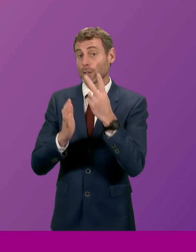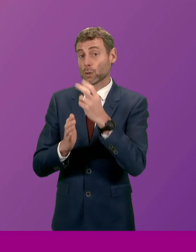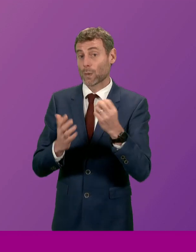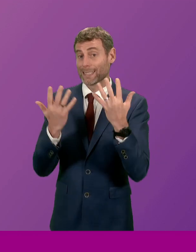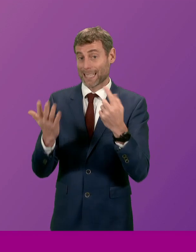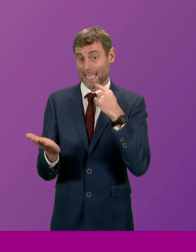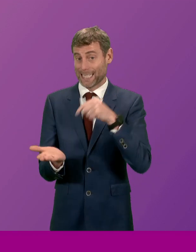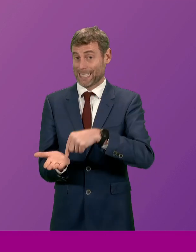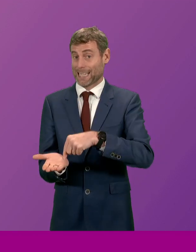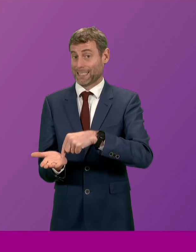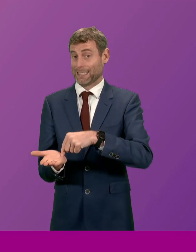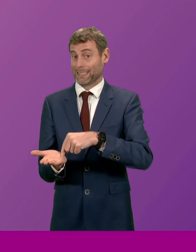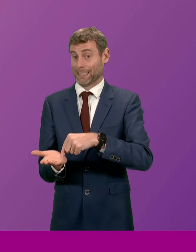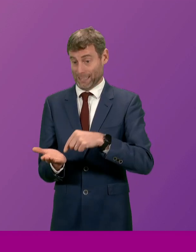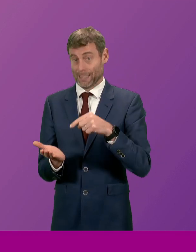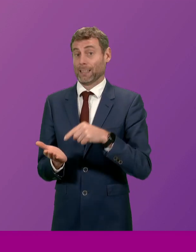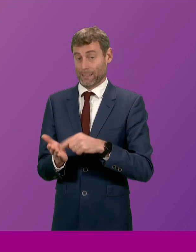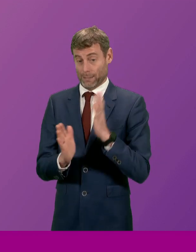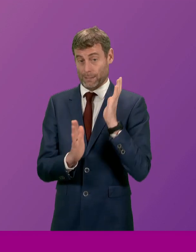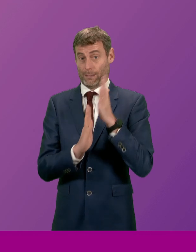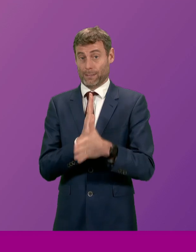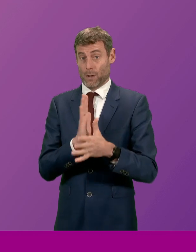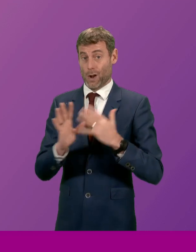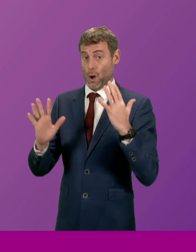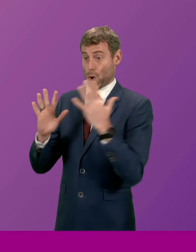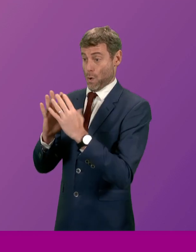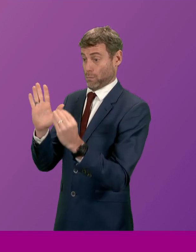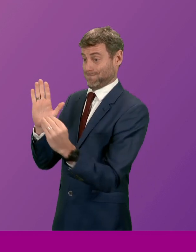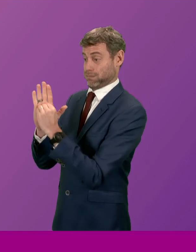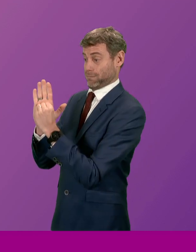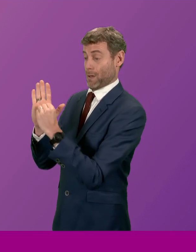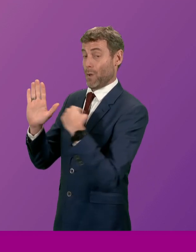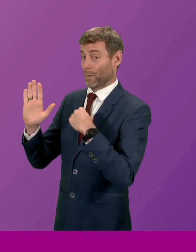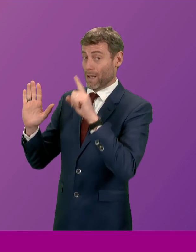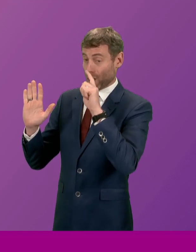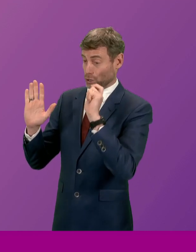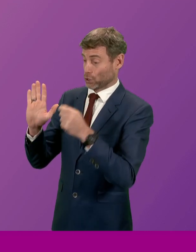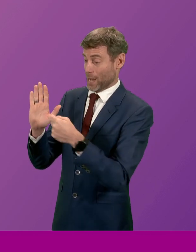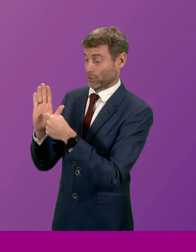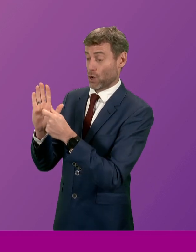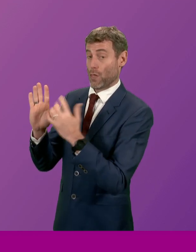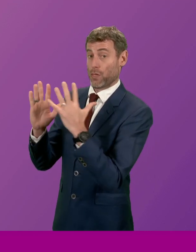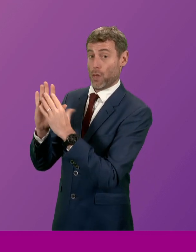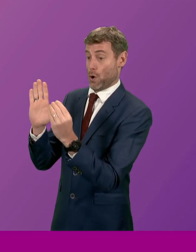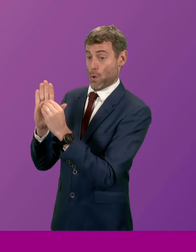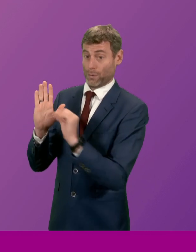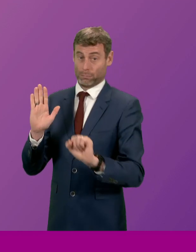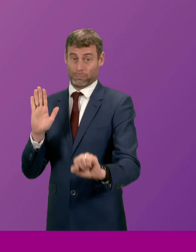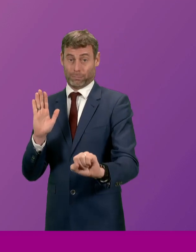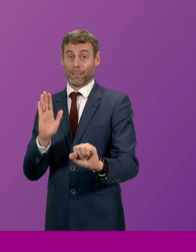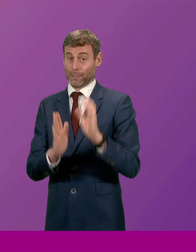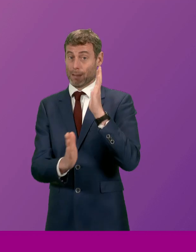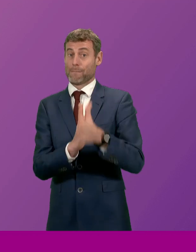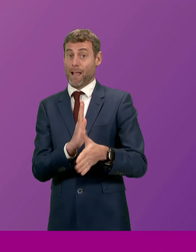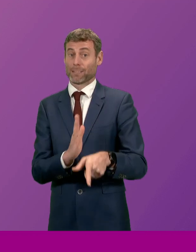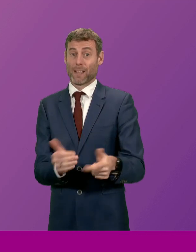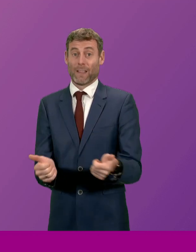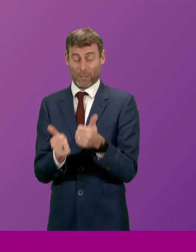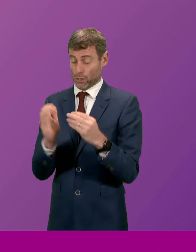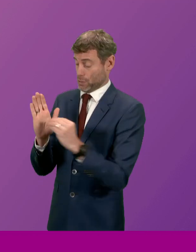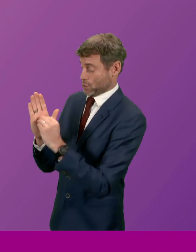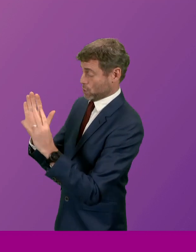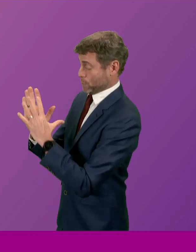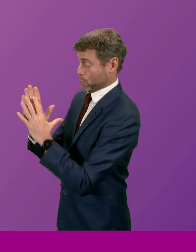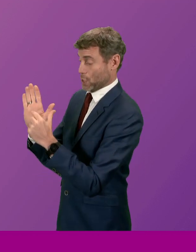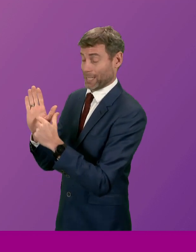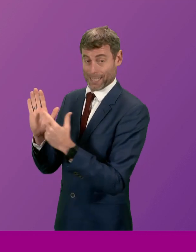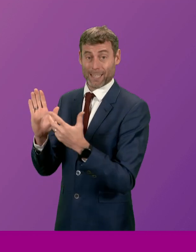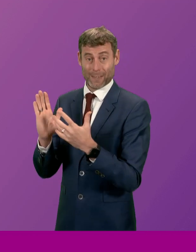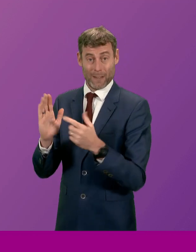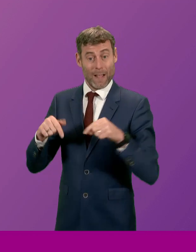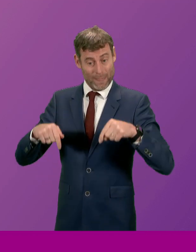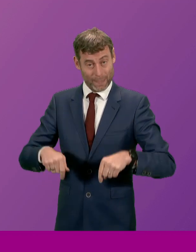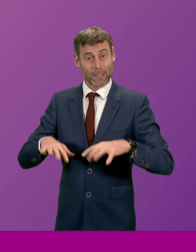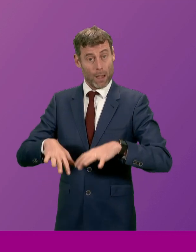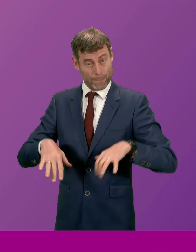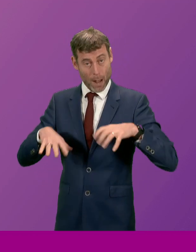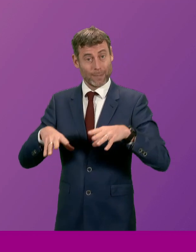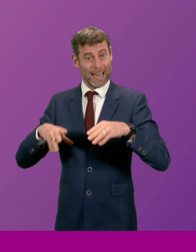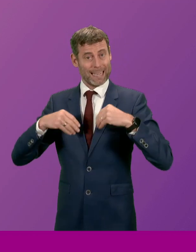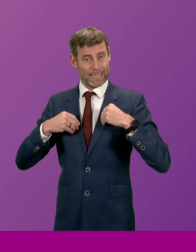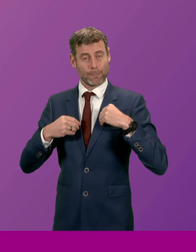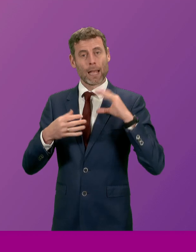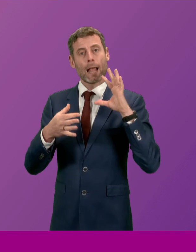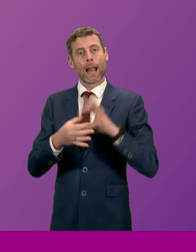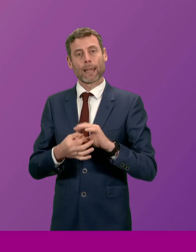which was enshrined in the legislation that this Parliament passed on gender recognition. It had to